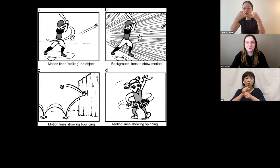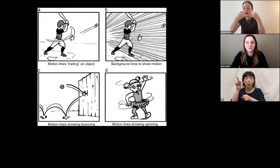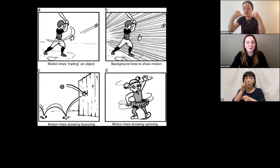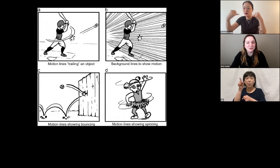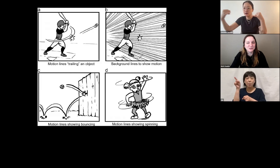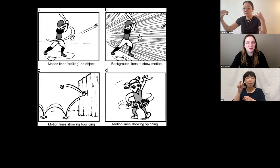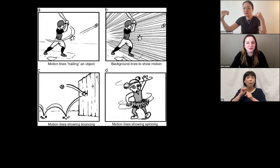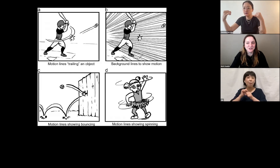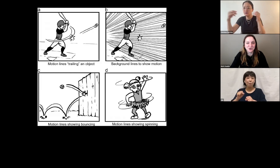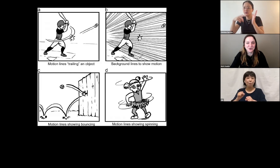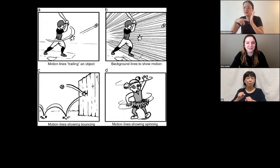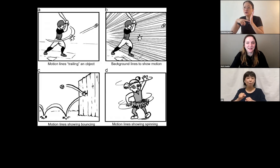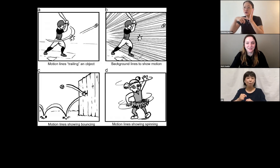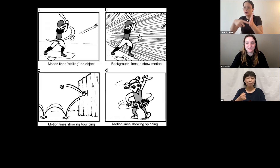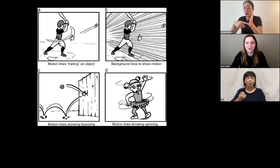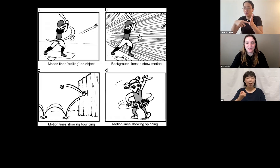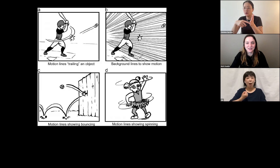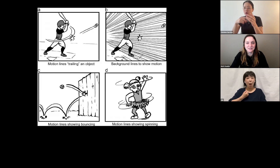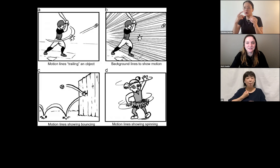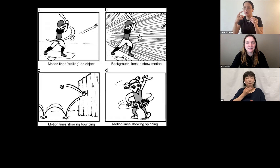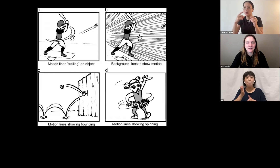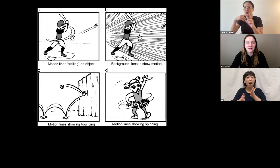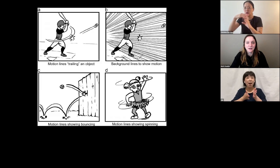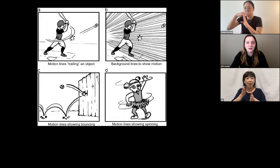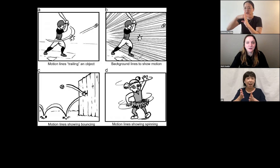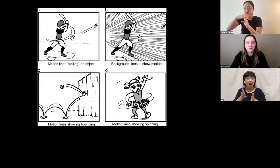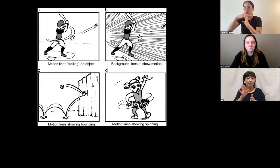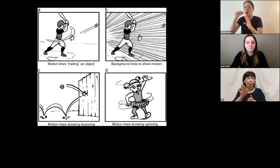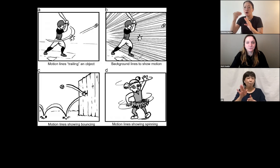They're always so good at showing that through drawing,